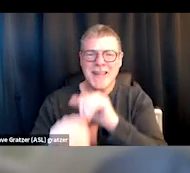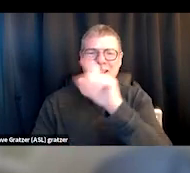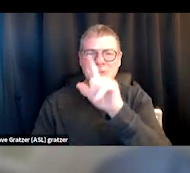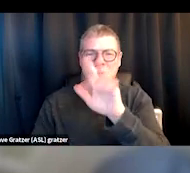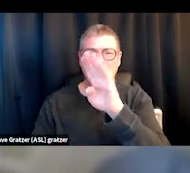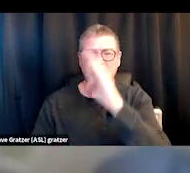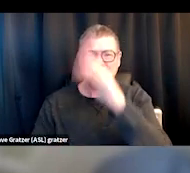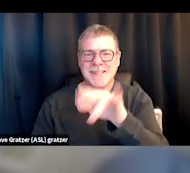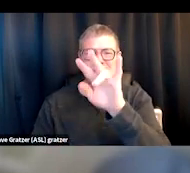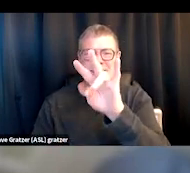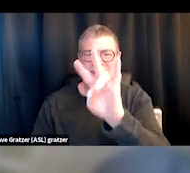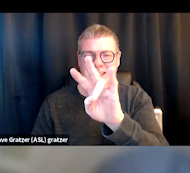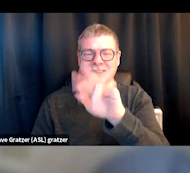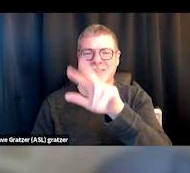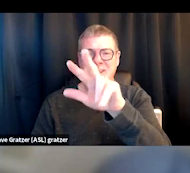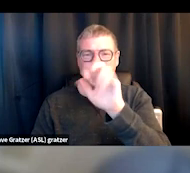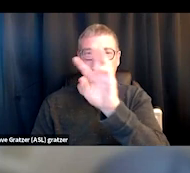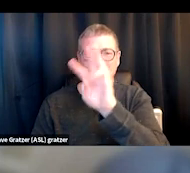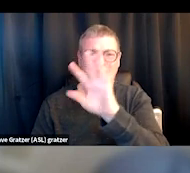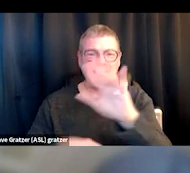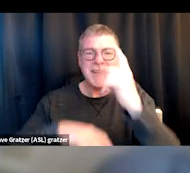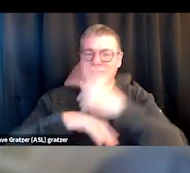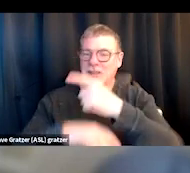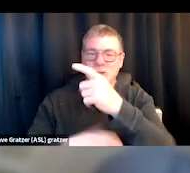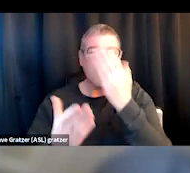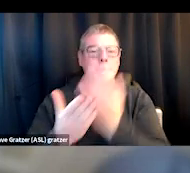365 day a week," she proves that she can do more,